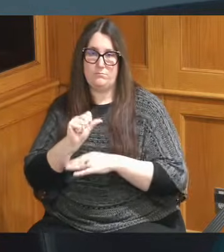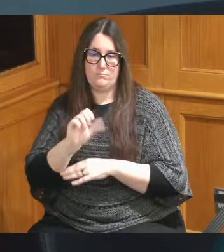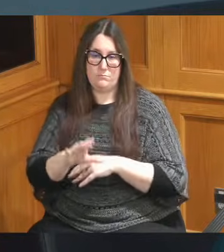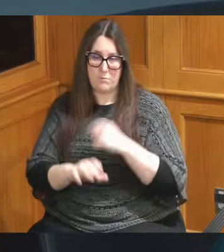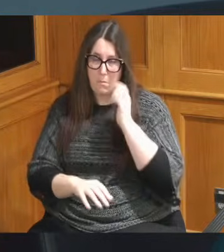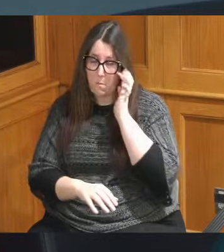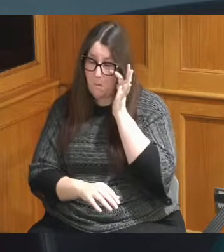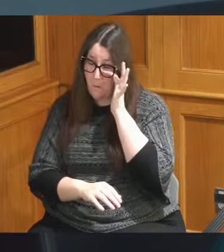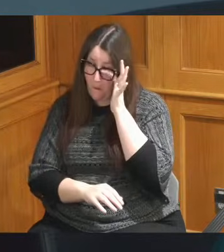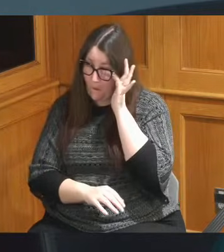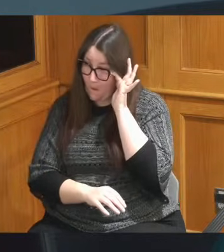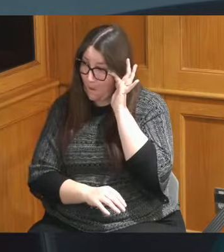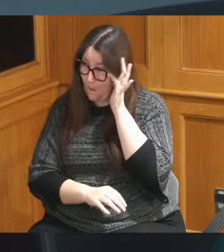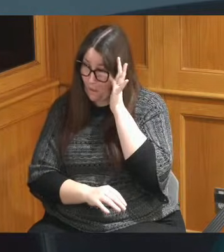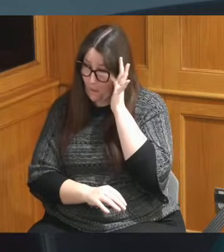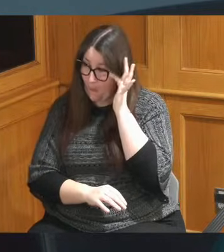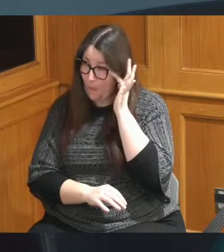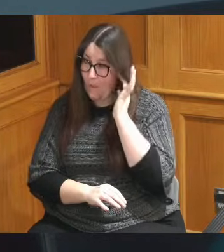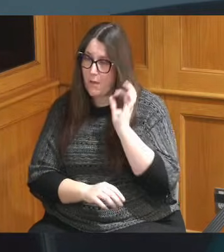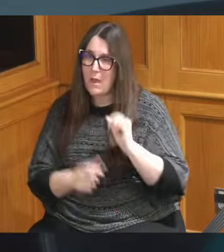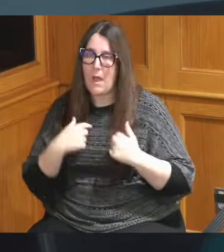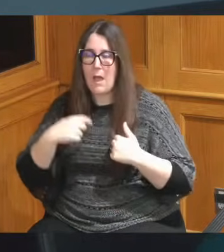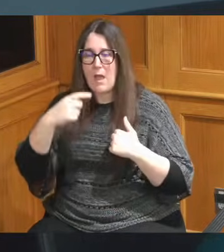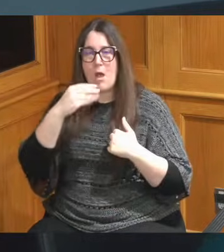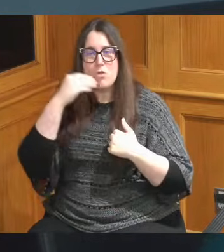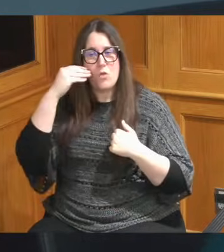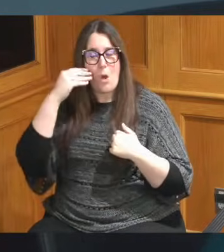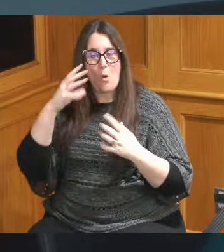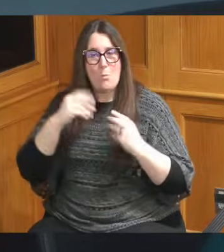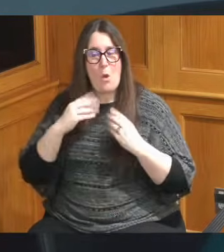And I just think if we going to the homeowners, we got to tell them this. And then when I say